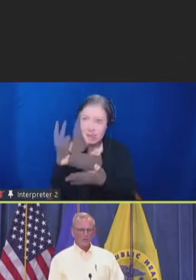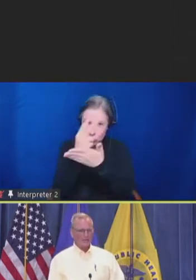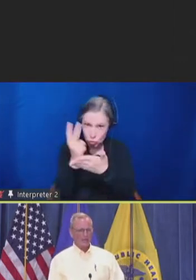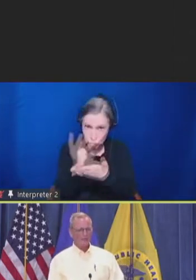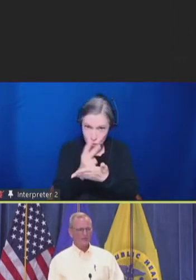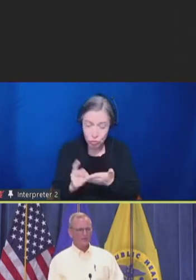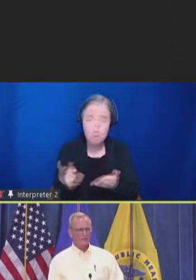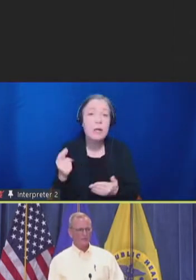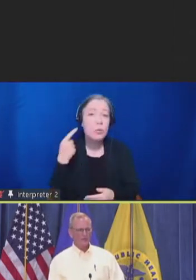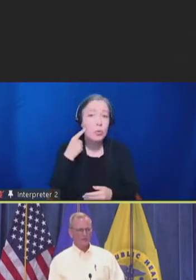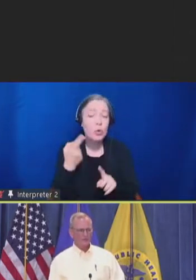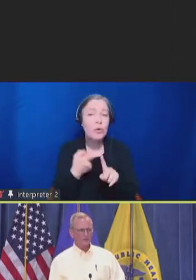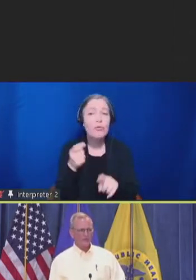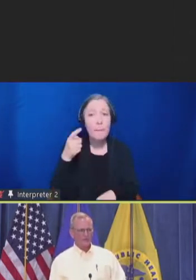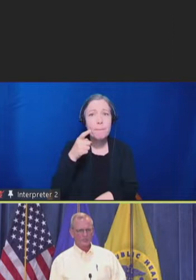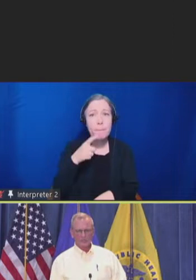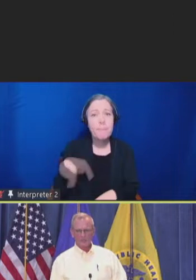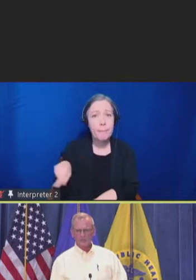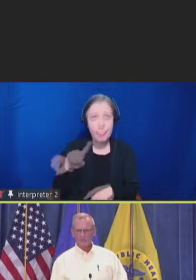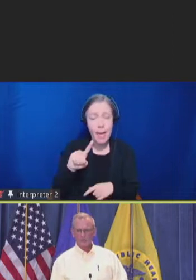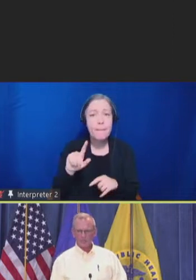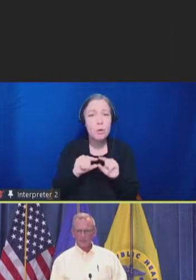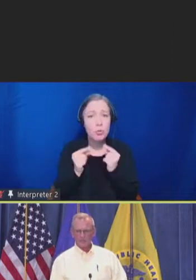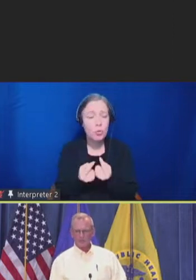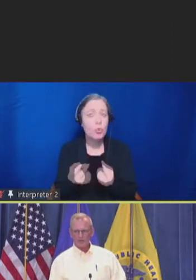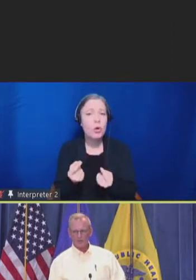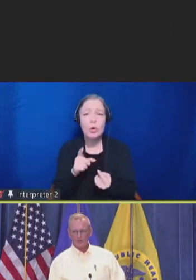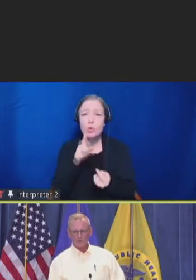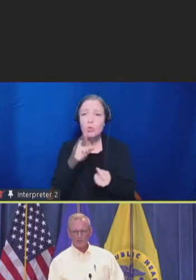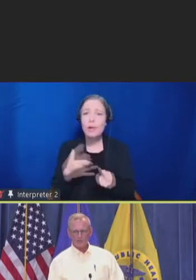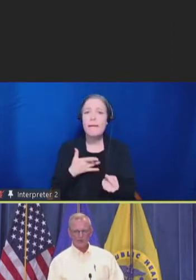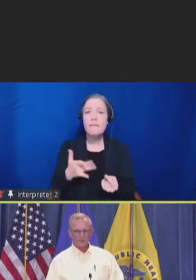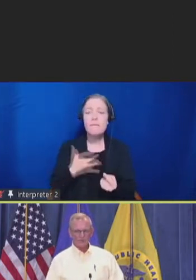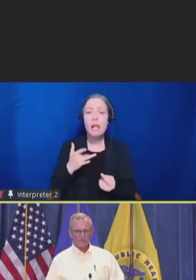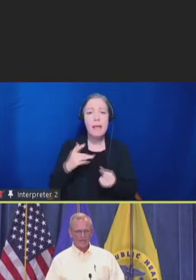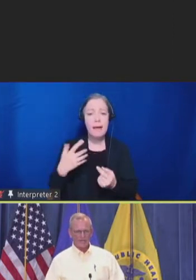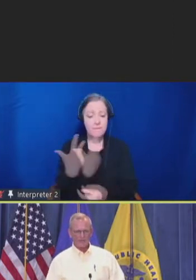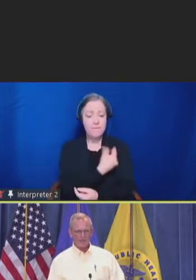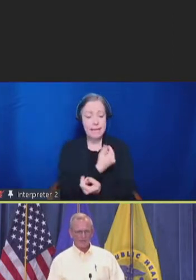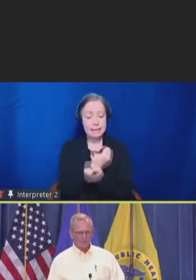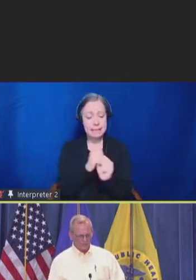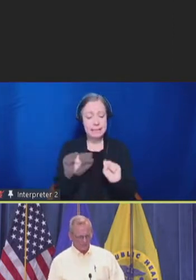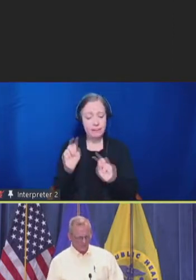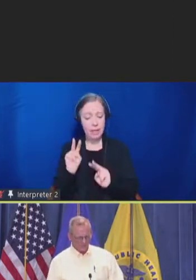comprehensive look at the vaccine safety monitoring system at various aspects of its development